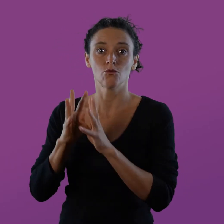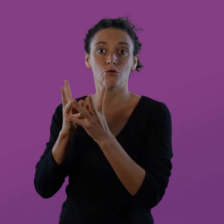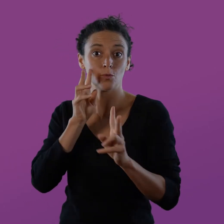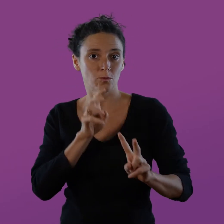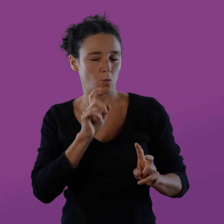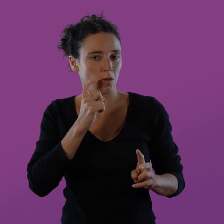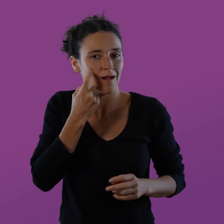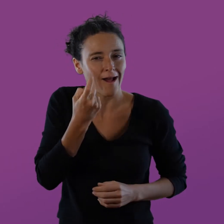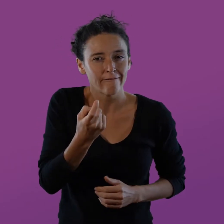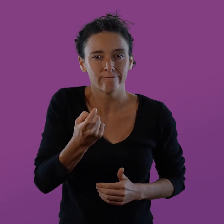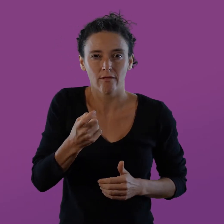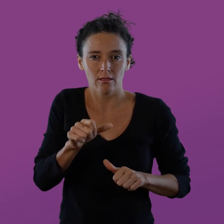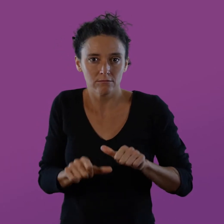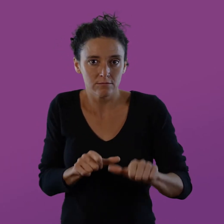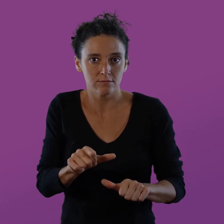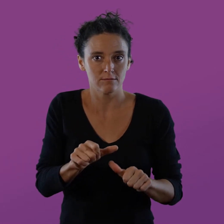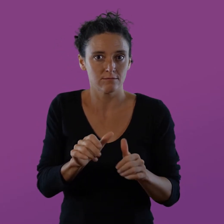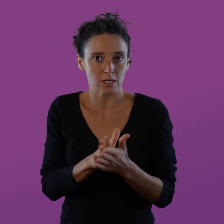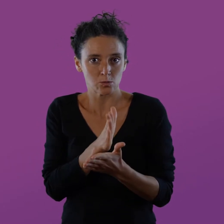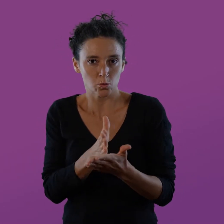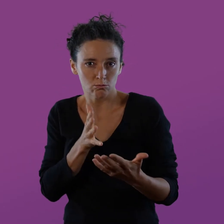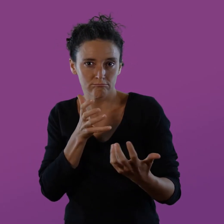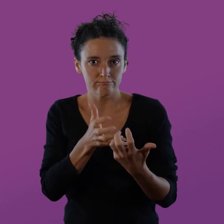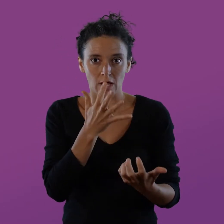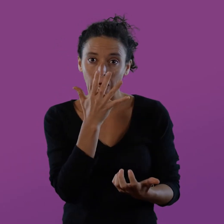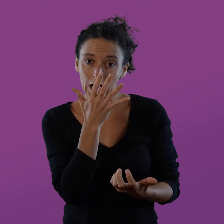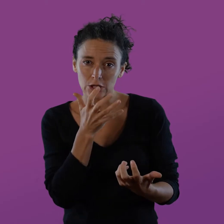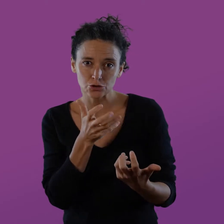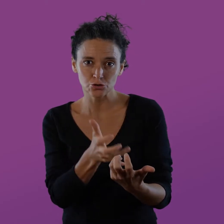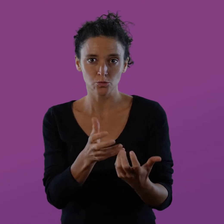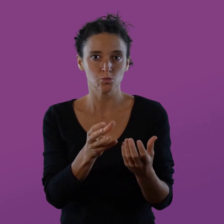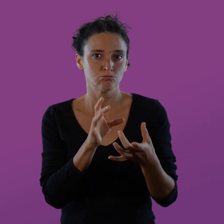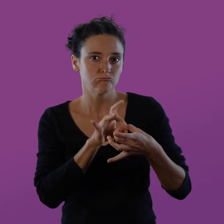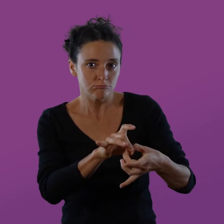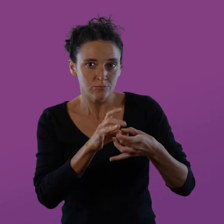We will take steps, through age-appropriate supports, to reach children and young people -